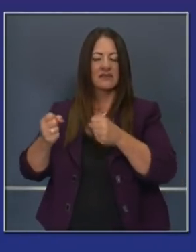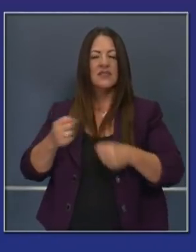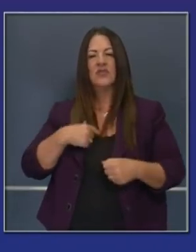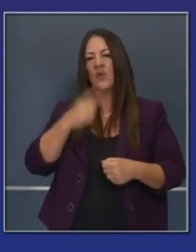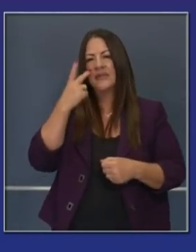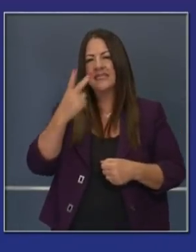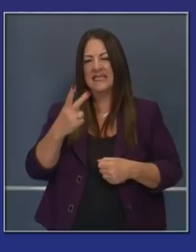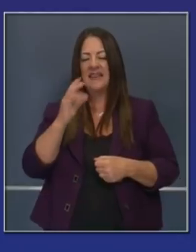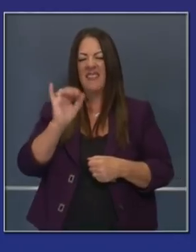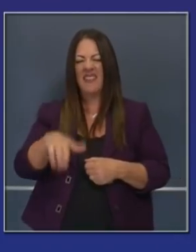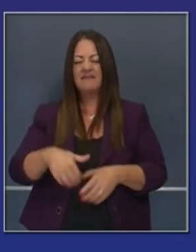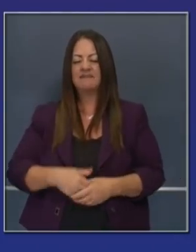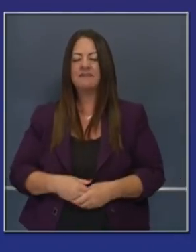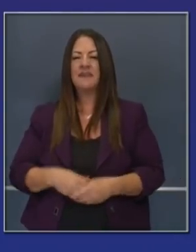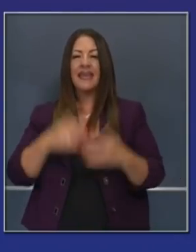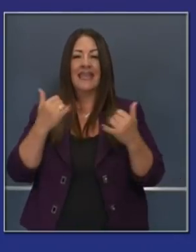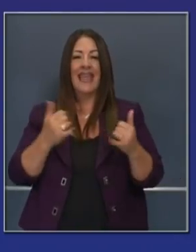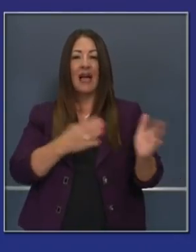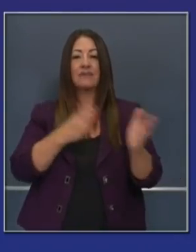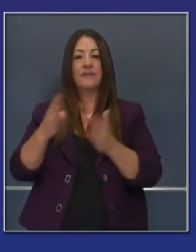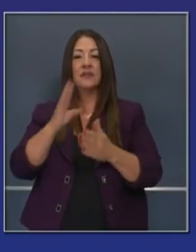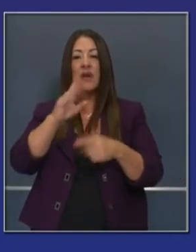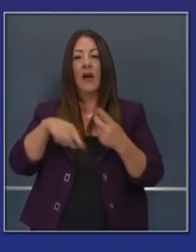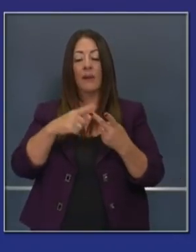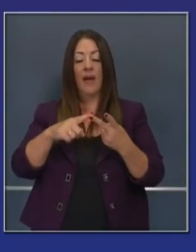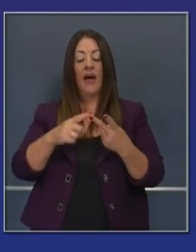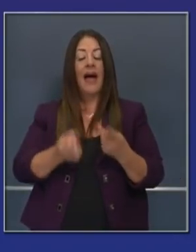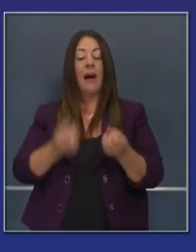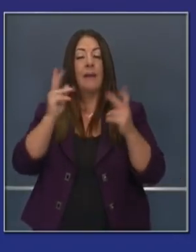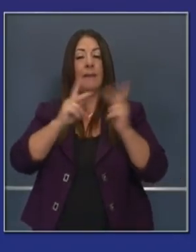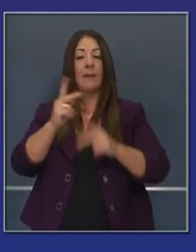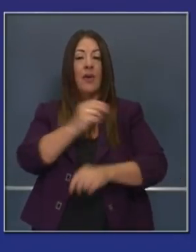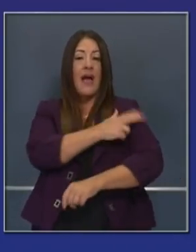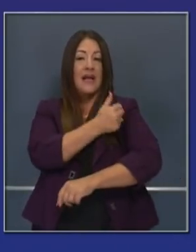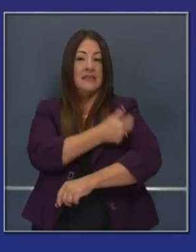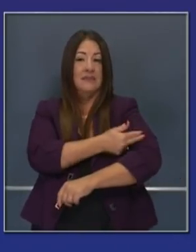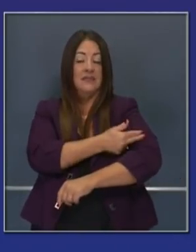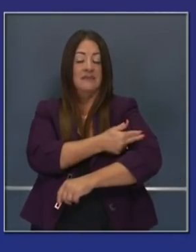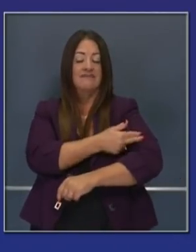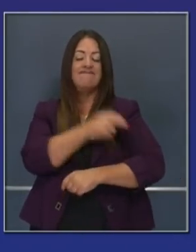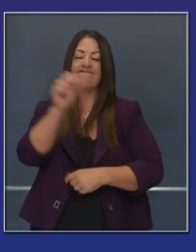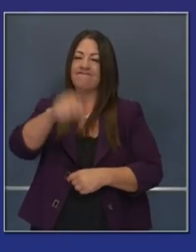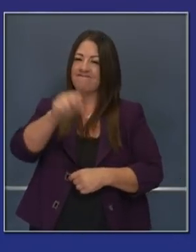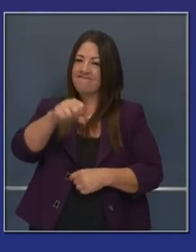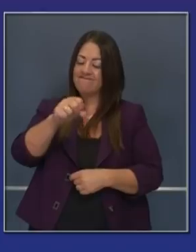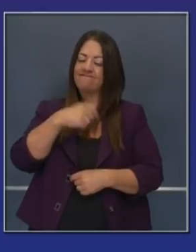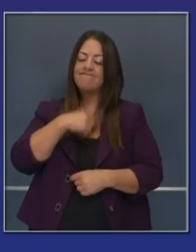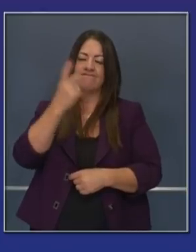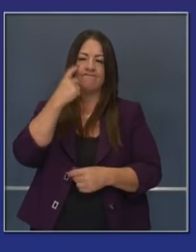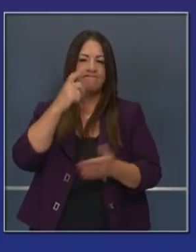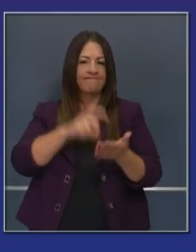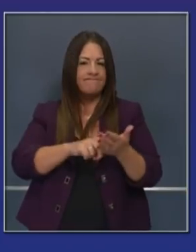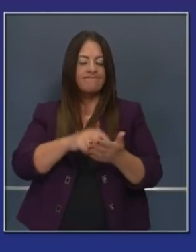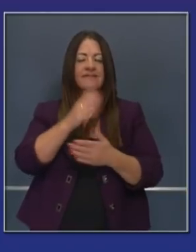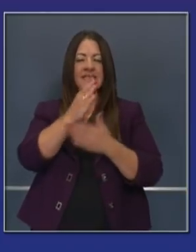HIGHLIGHT THIS FRIDAY. THE POSITIVE RATE STILL BELOW 3% BUT STARTING TO TREND MODESTLY BACK UP.